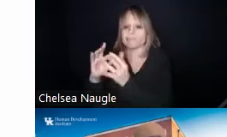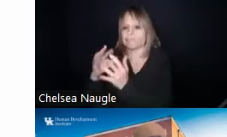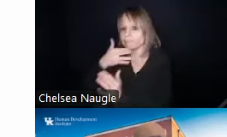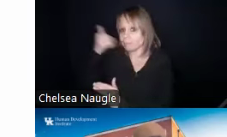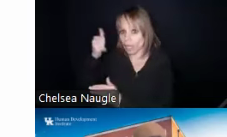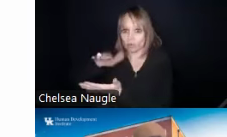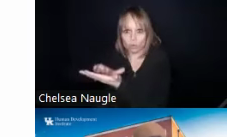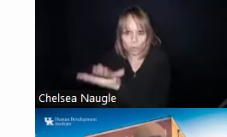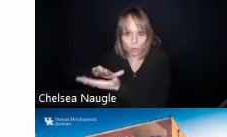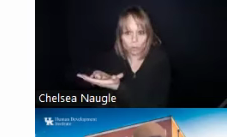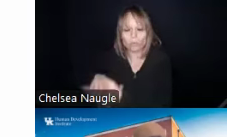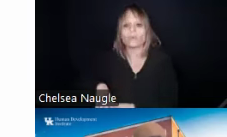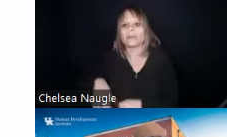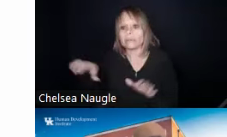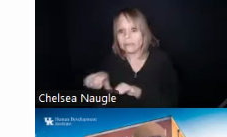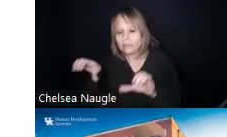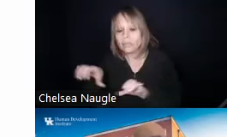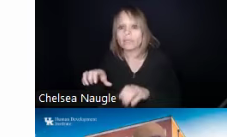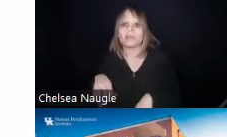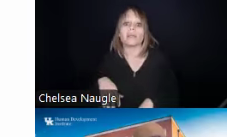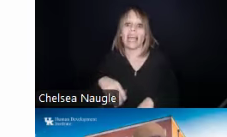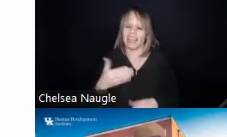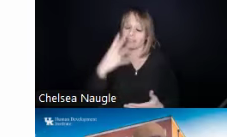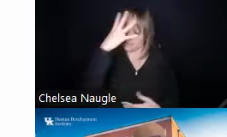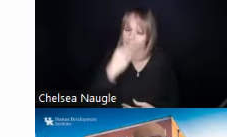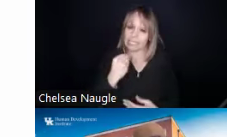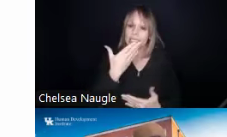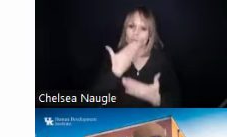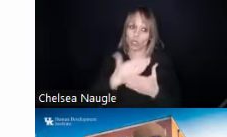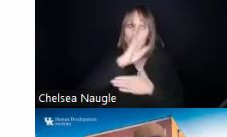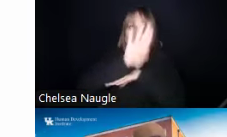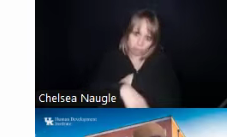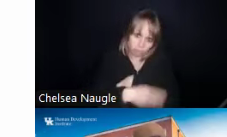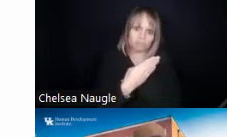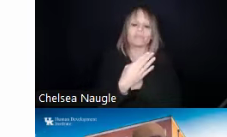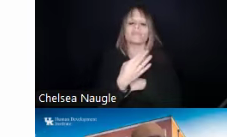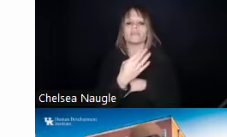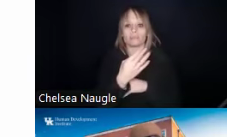many of you will say oh getting a good night's sleep or getting a little more sleep um you know probably helps with